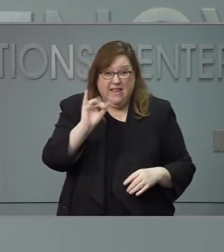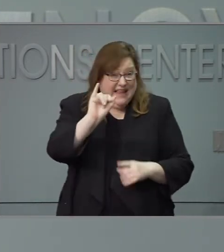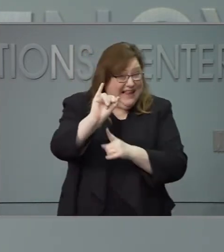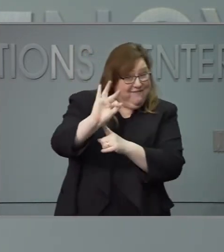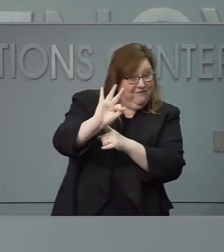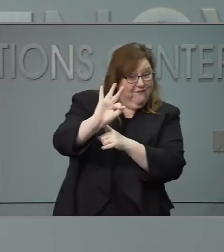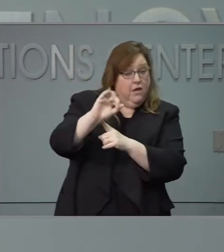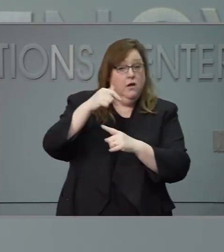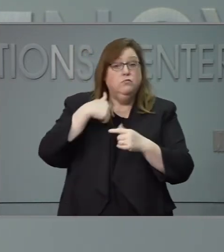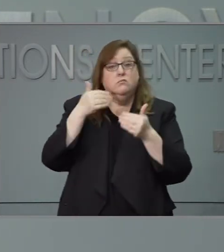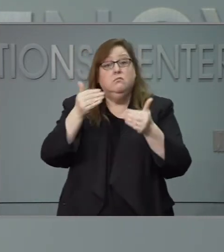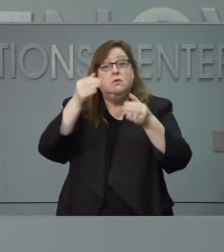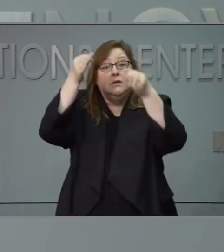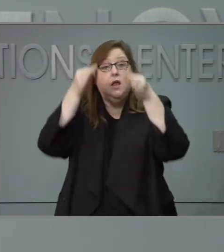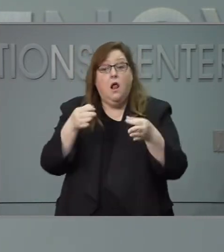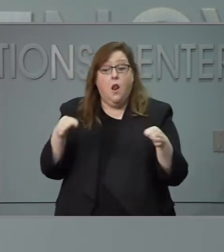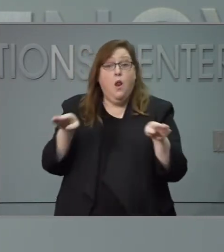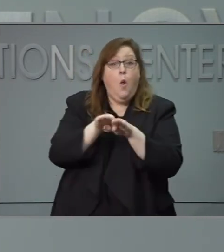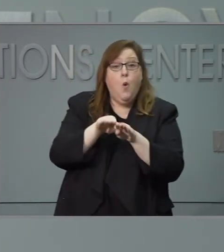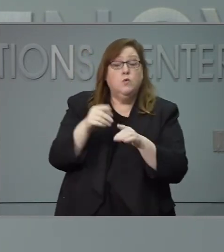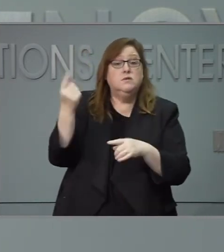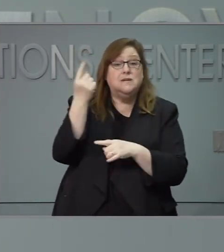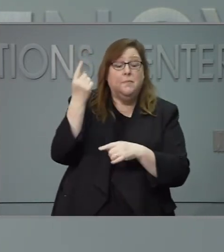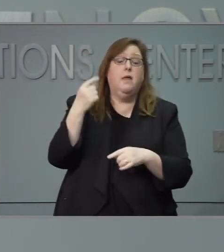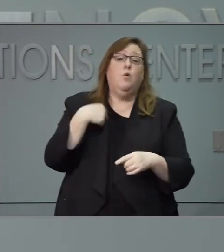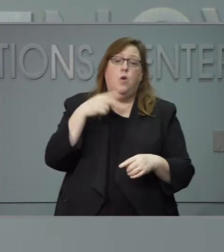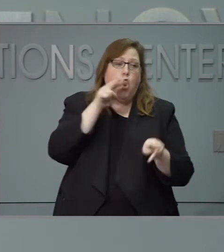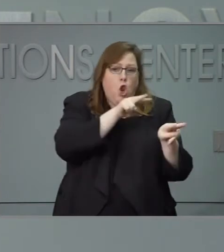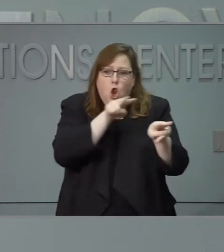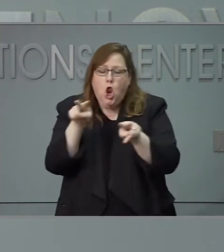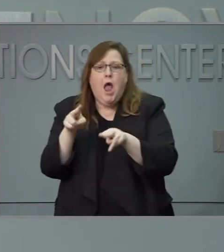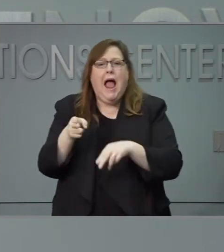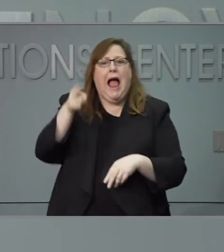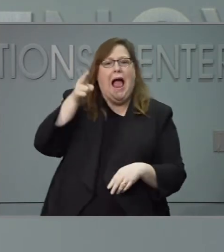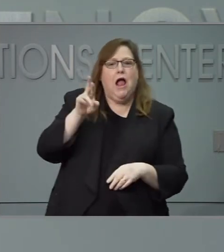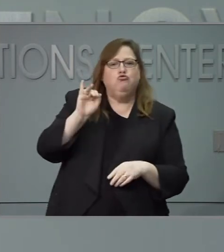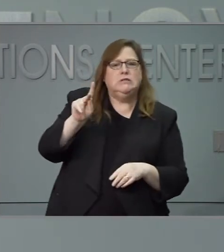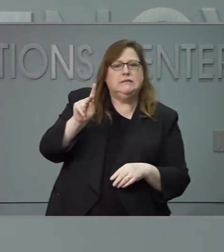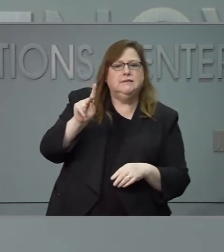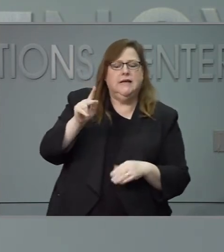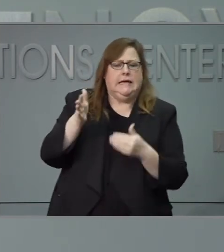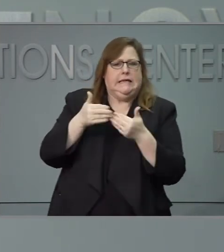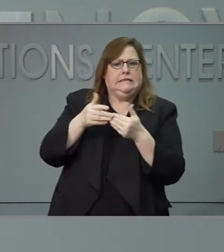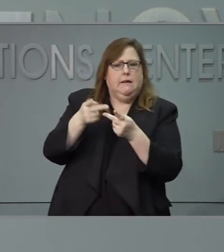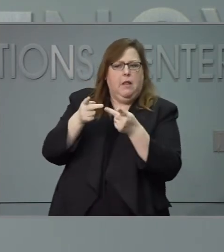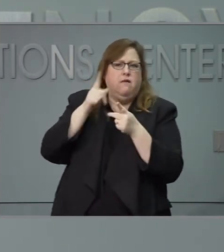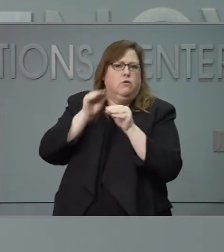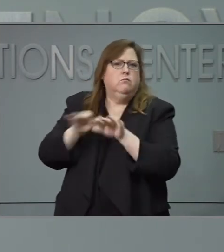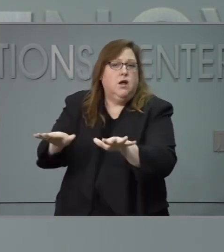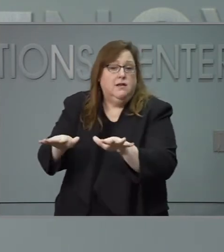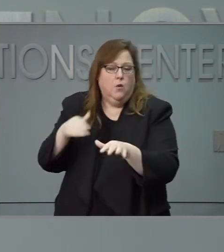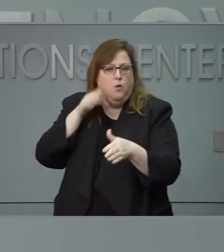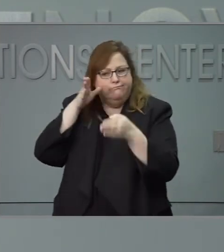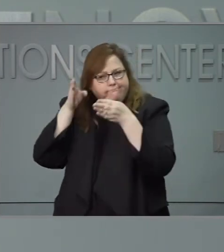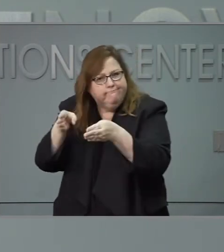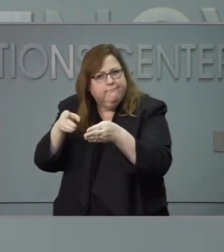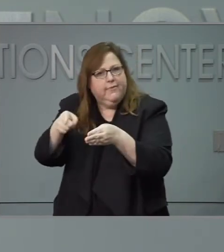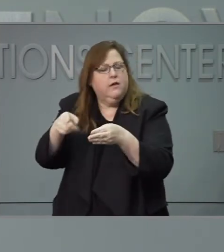CORPORACIÓN POR ENCIMA DE LAS CLASES. Y HABÍA RECORTES PRESUPUESTARIOS PARA LAS COMPAÑÍAS QUE ESTÁN DAÑANDO A